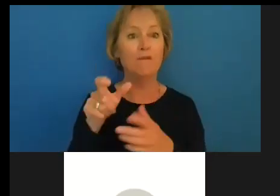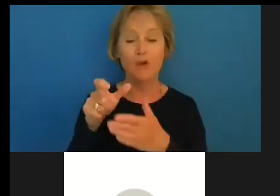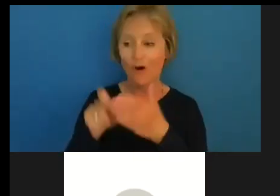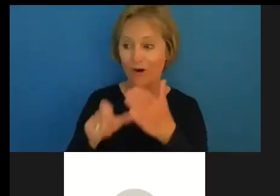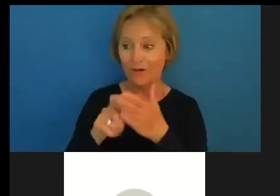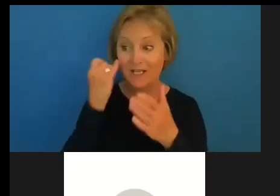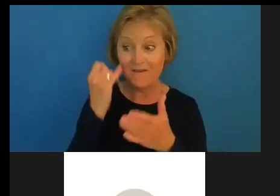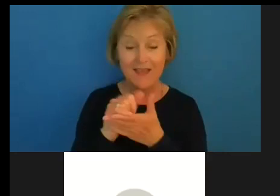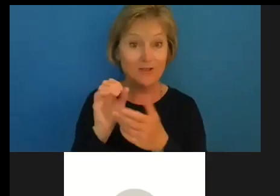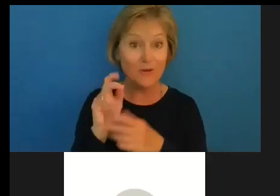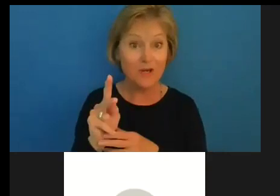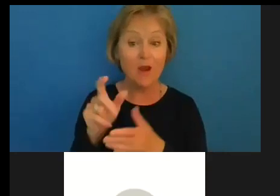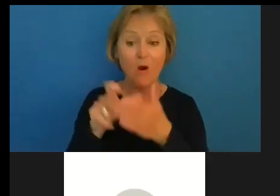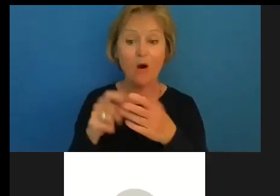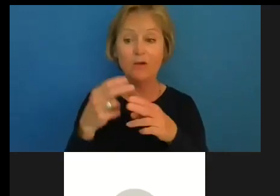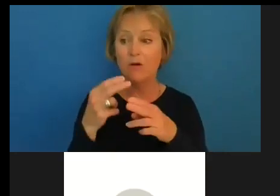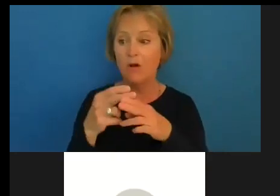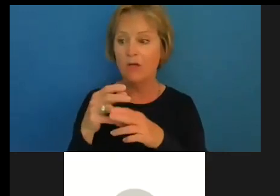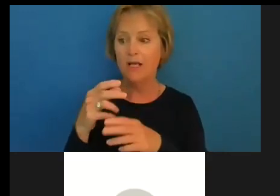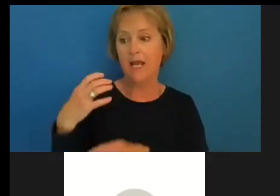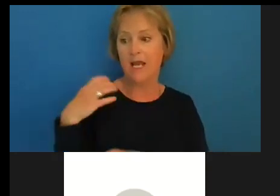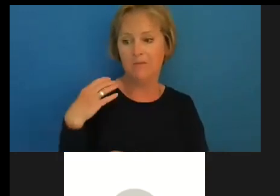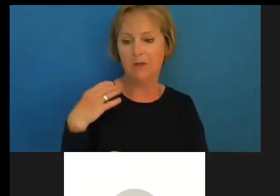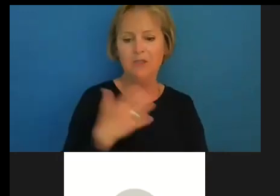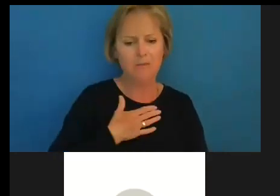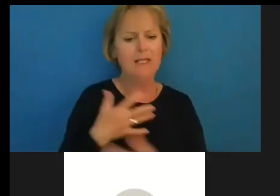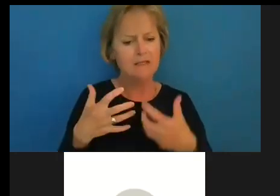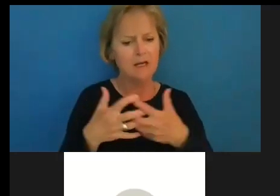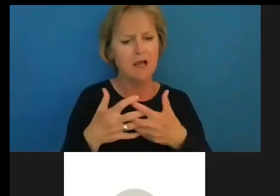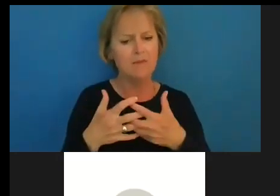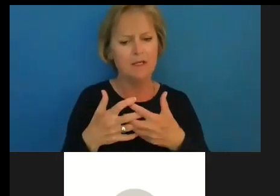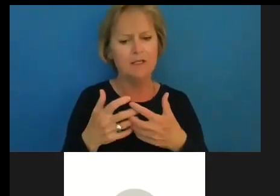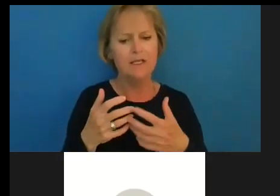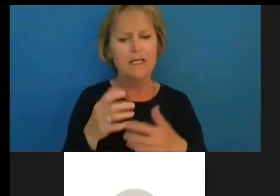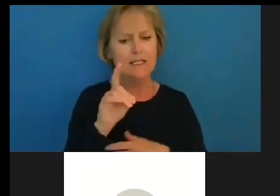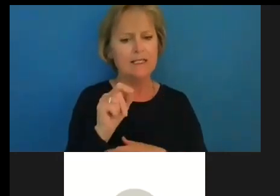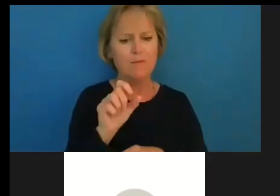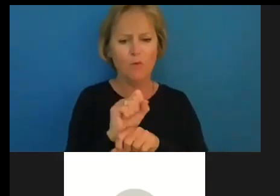The article is called, "Employers: Please accommodate disabled workers all the time, not just for Coronavirus.